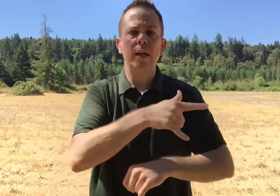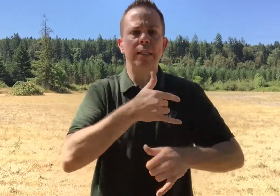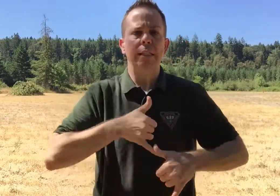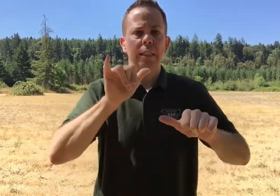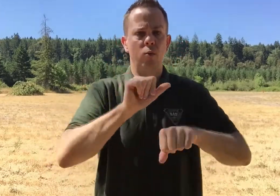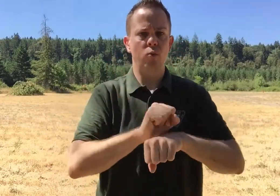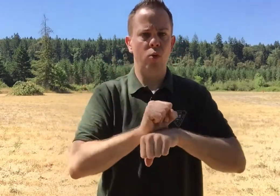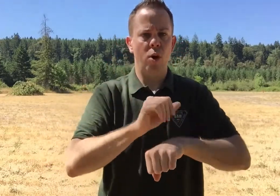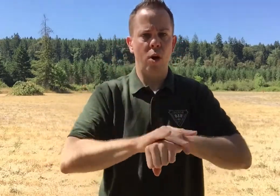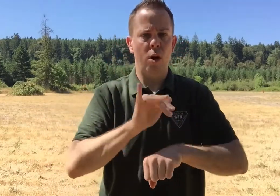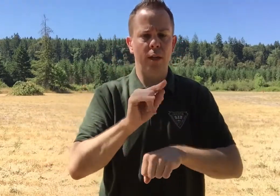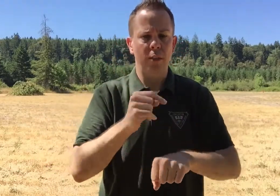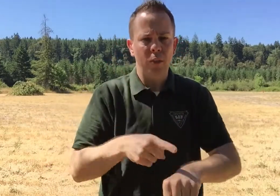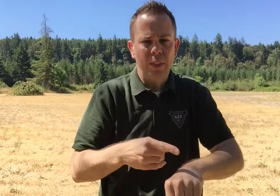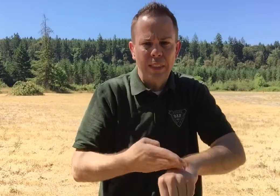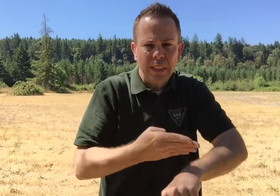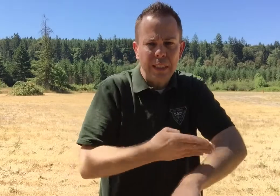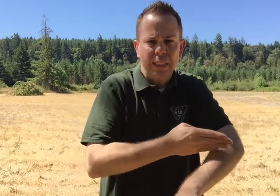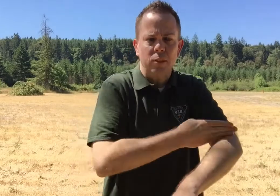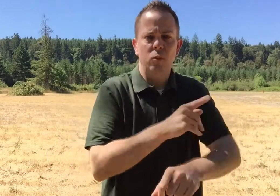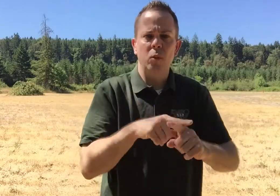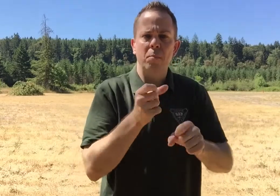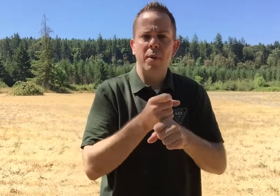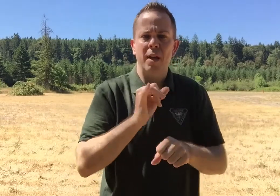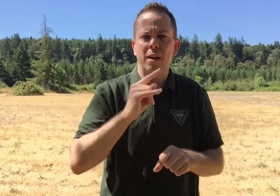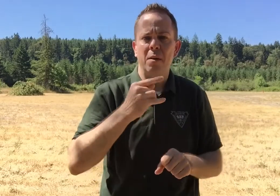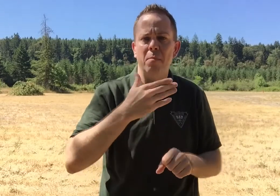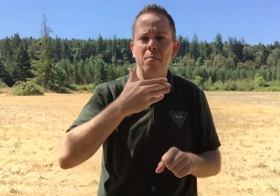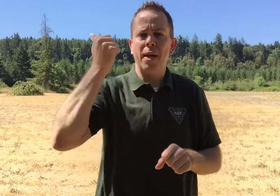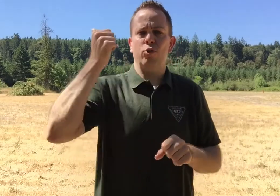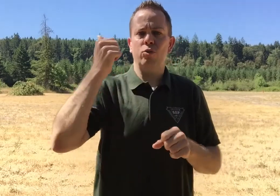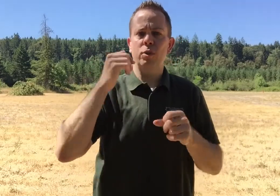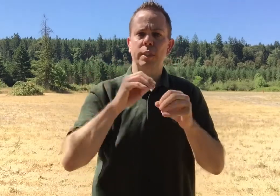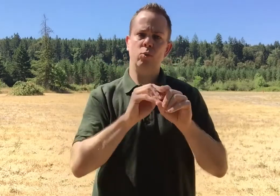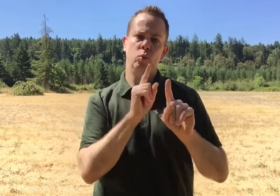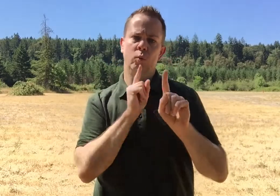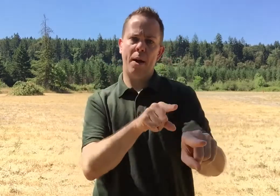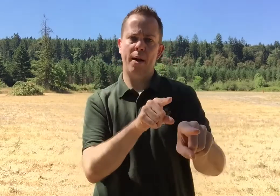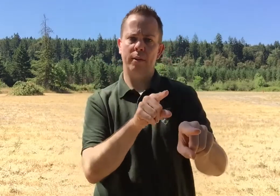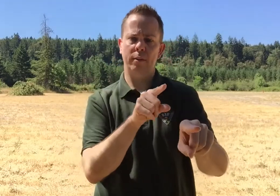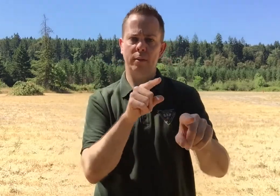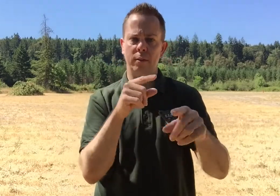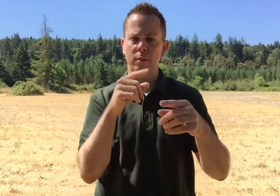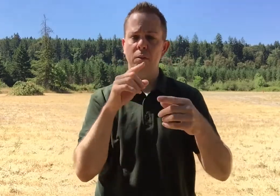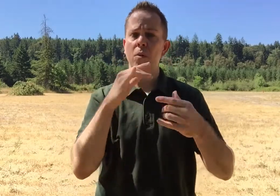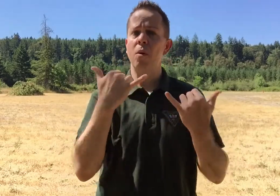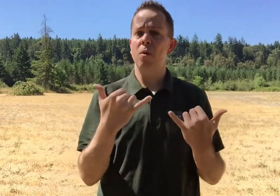They are looking for a better way to respond to those requests.